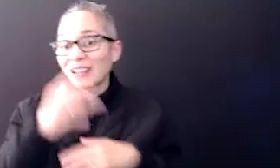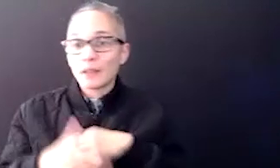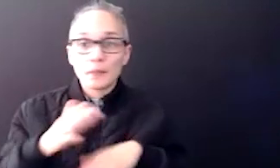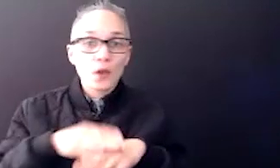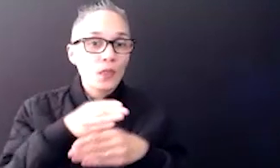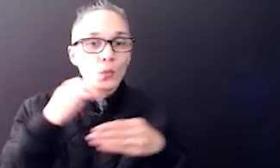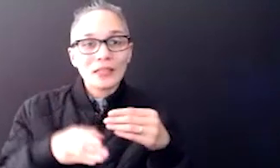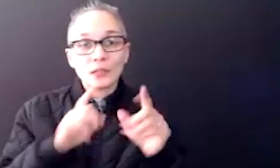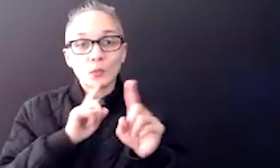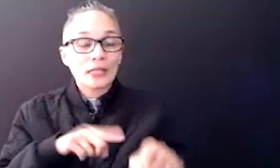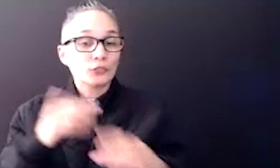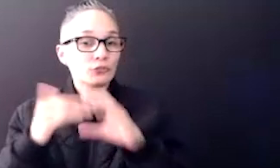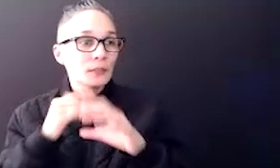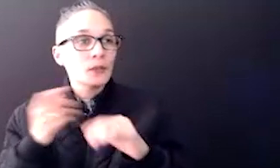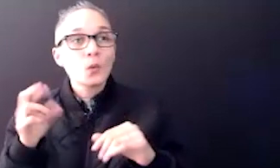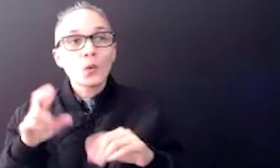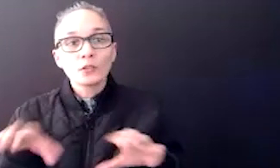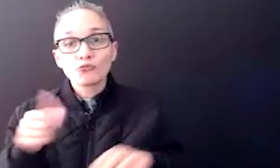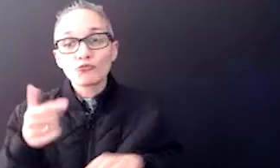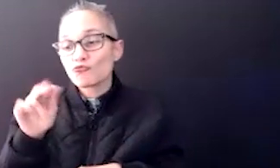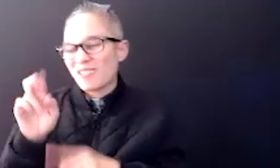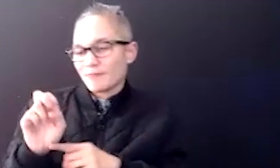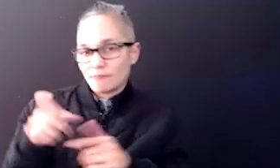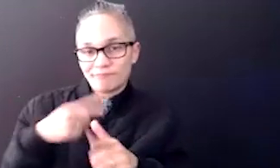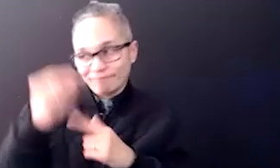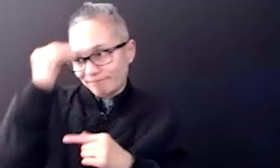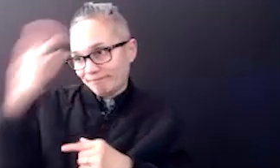to answer emails or to do grading, you know, let them know that, that,